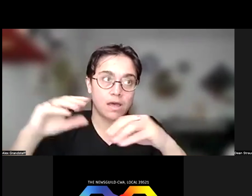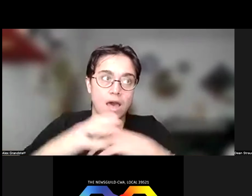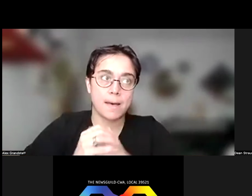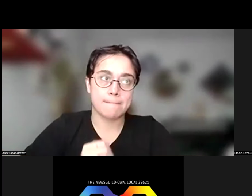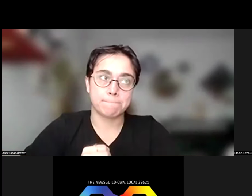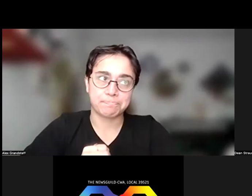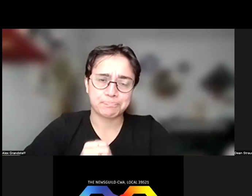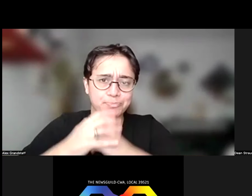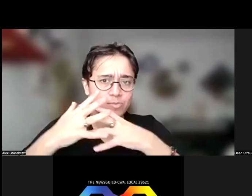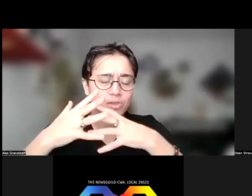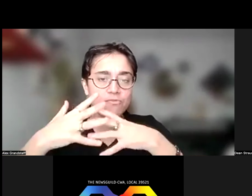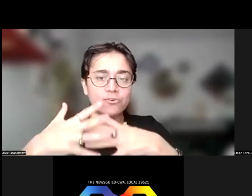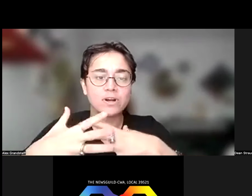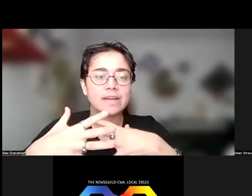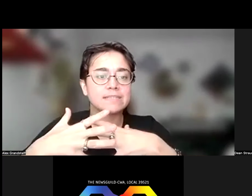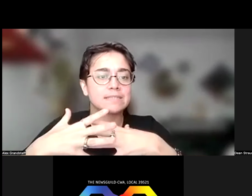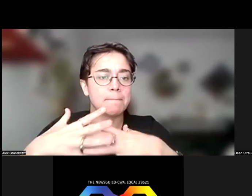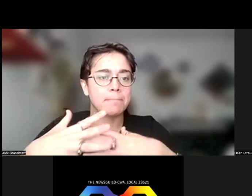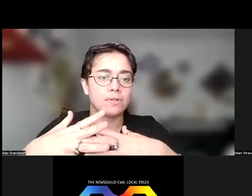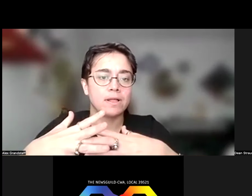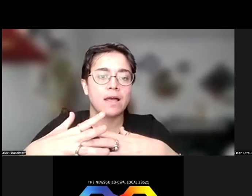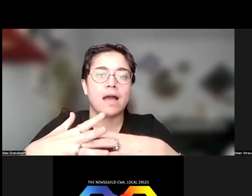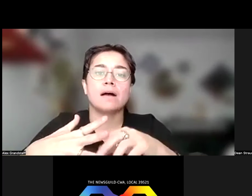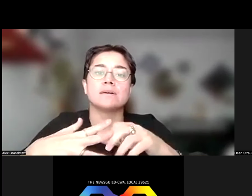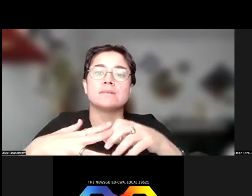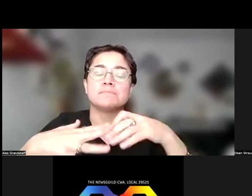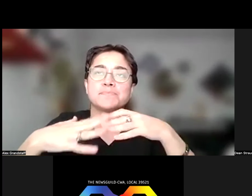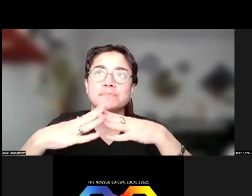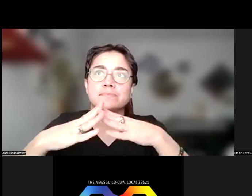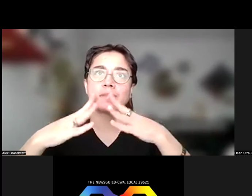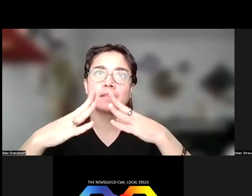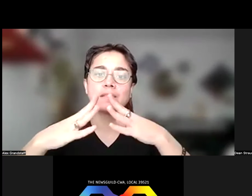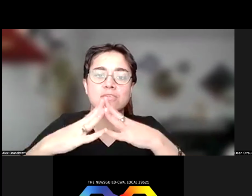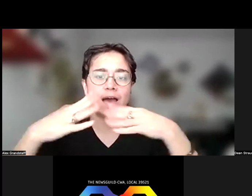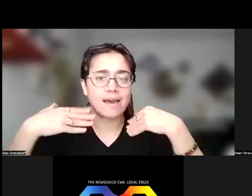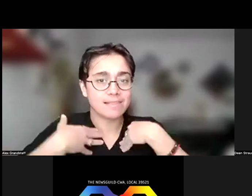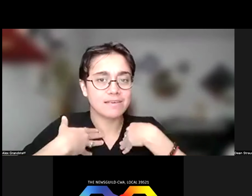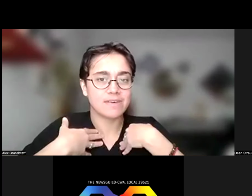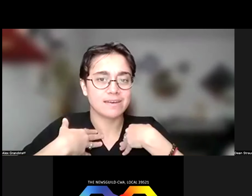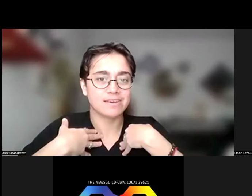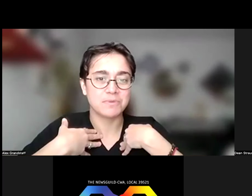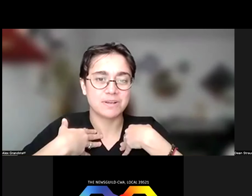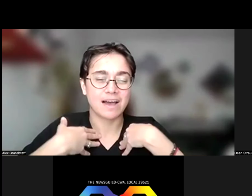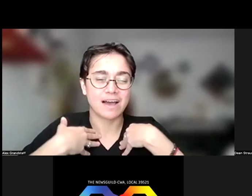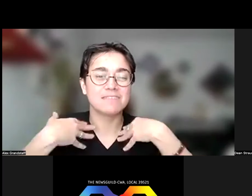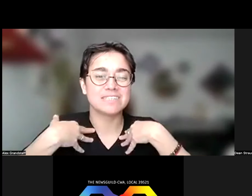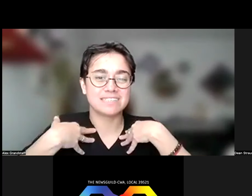things come down from the federal level, to impact your state, and your community, and getting involved at the local level can actually